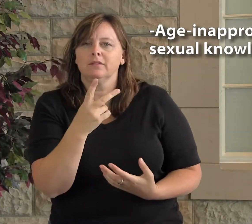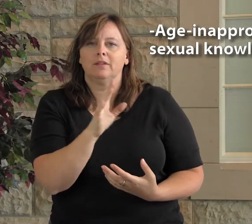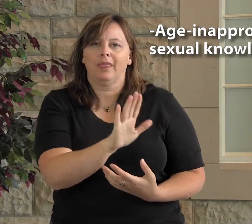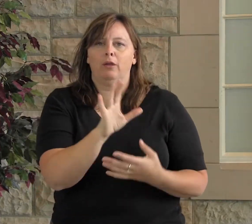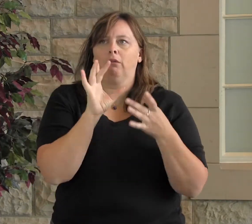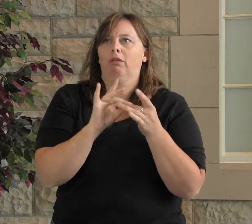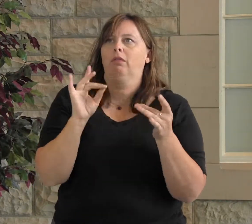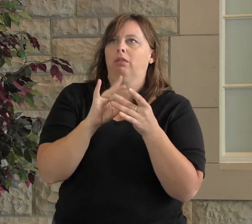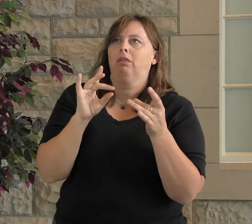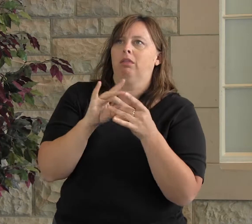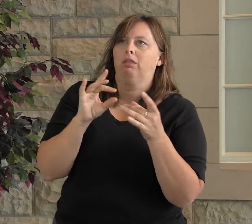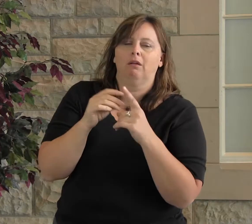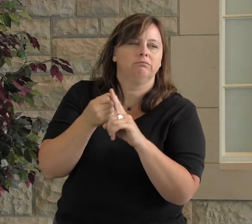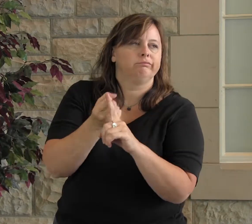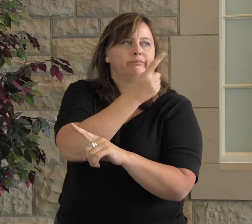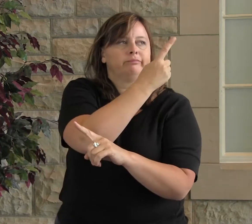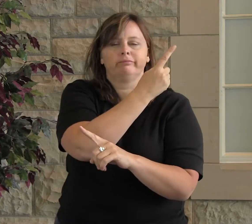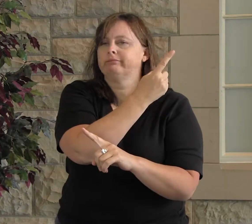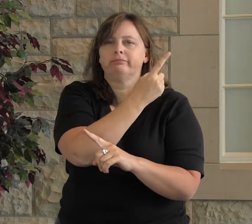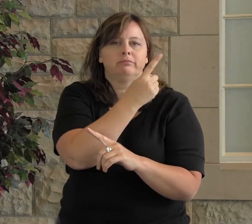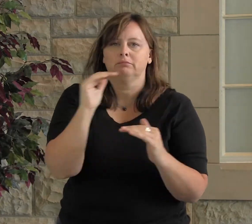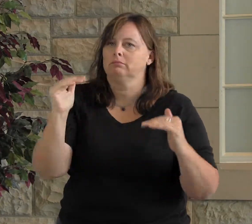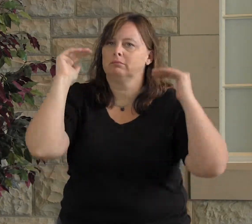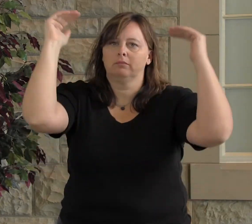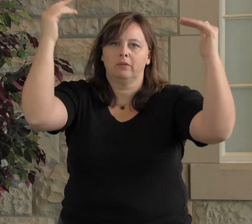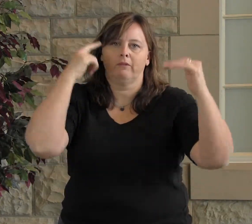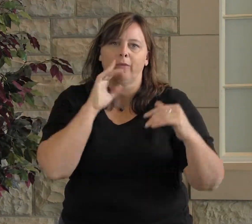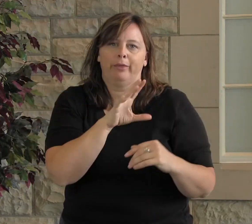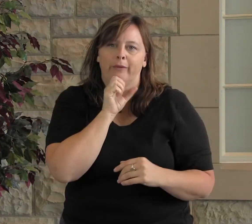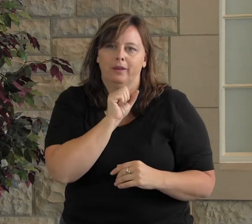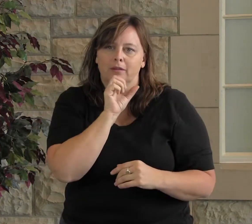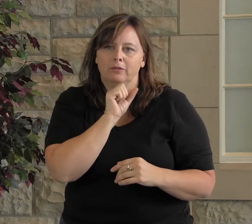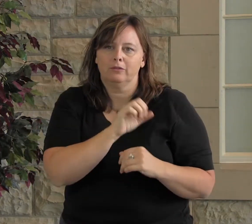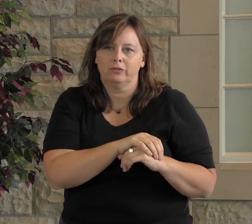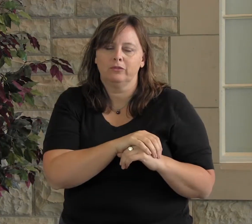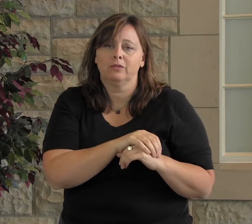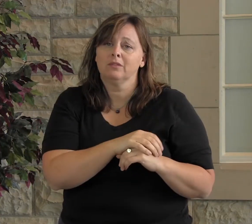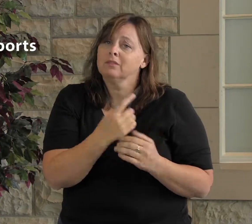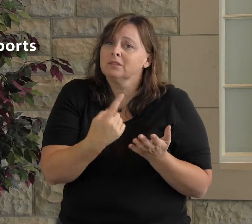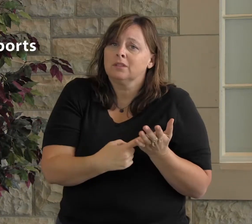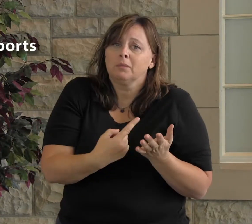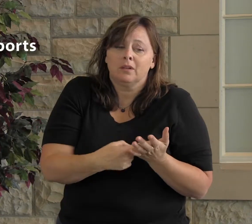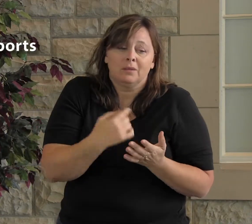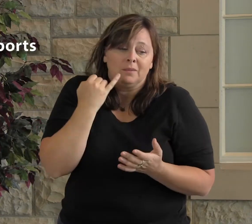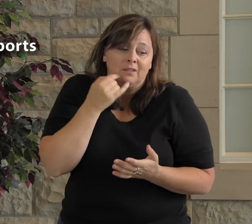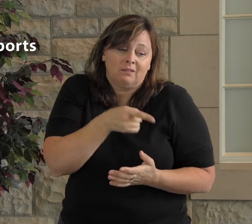may make you wonder, "Who told them that, and how do they know that?" It is not appropriate for their age.